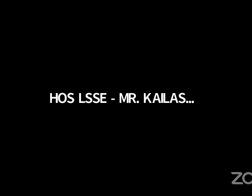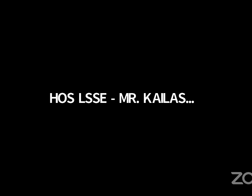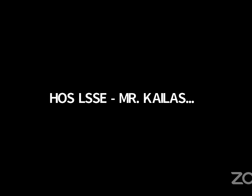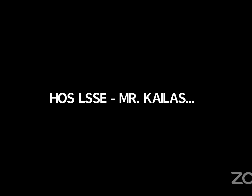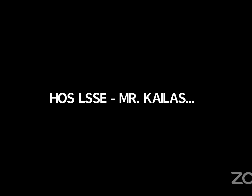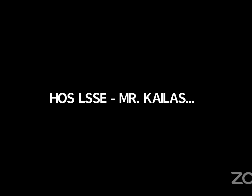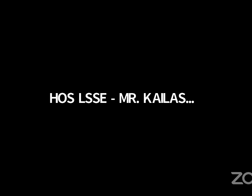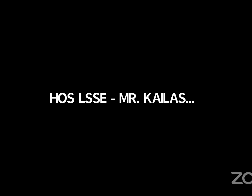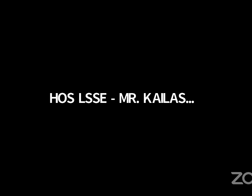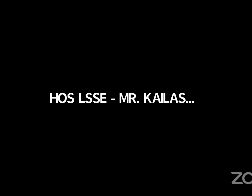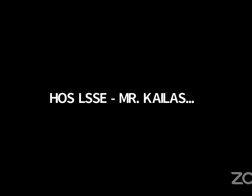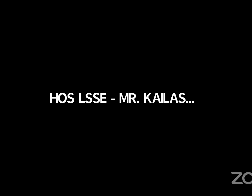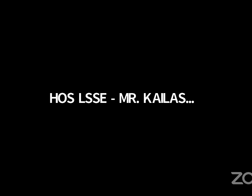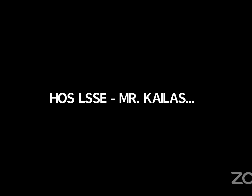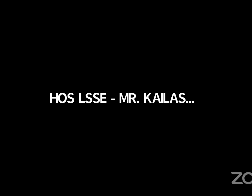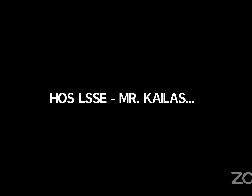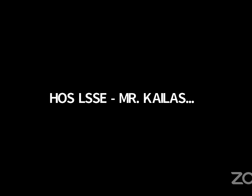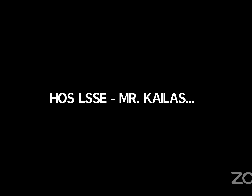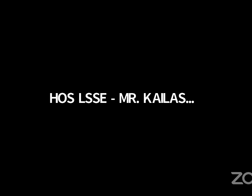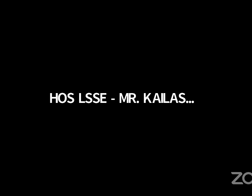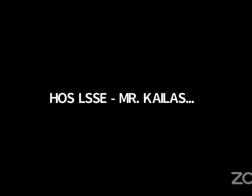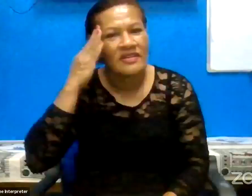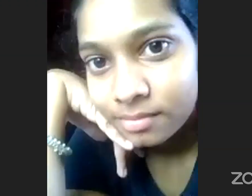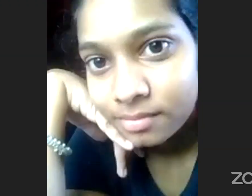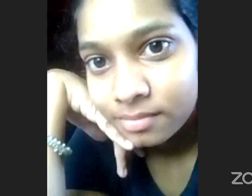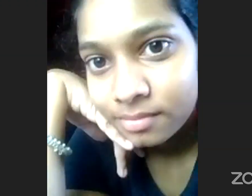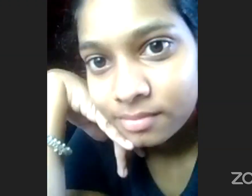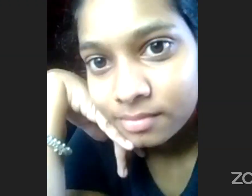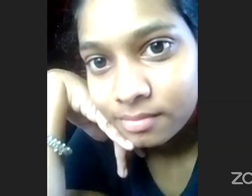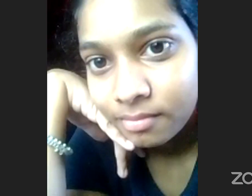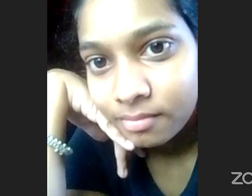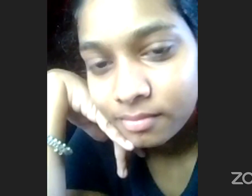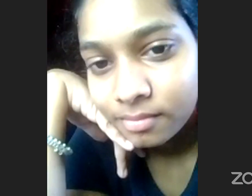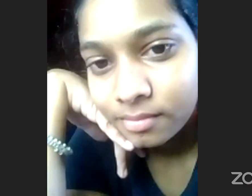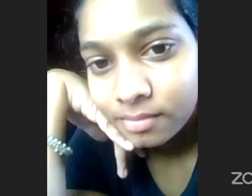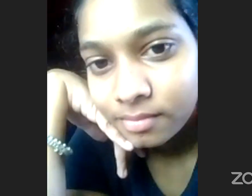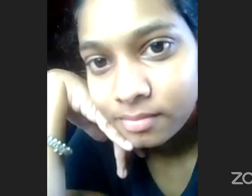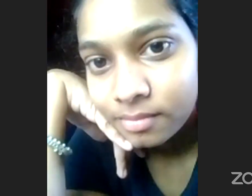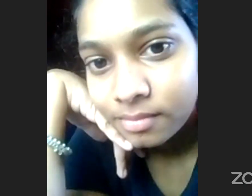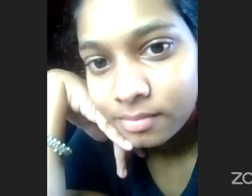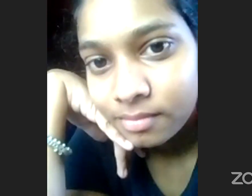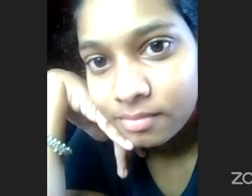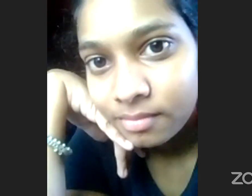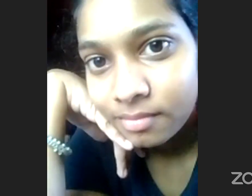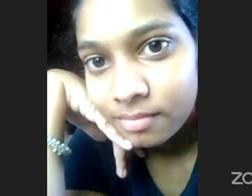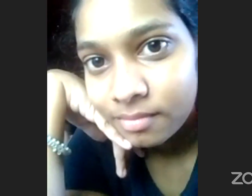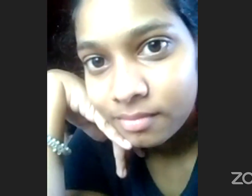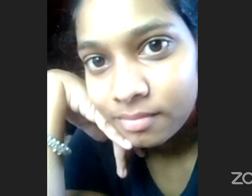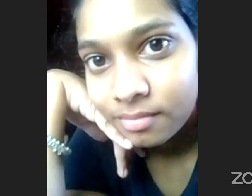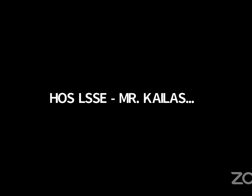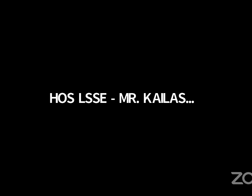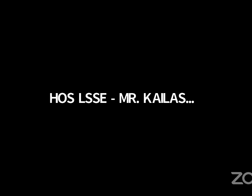society. I shall now request uh